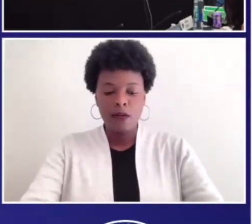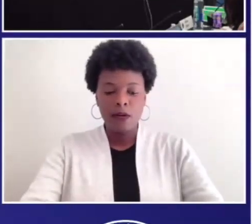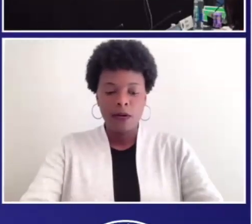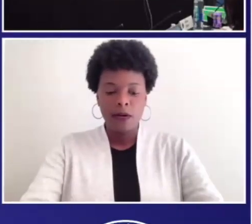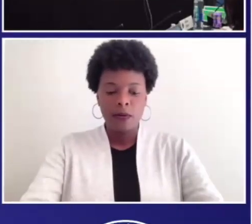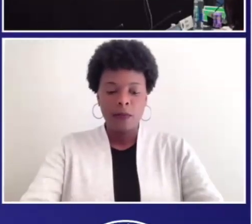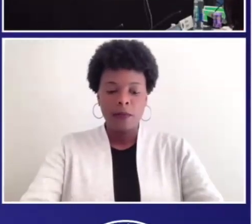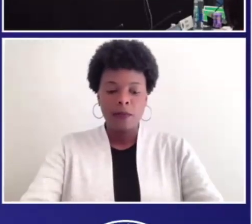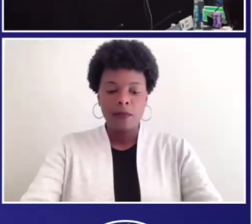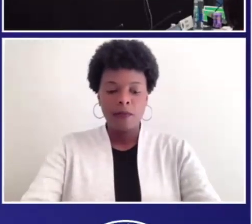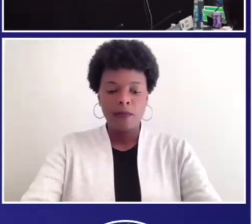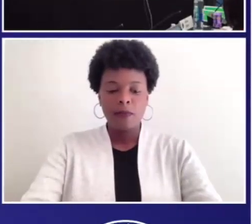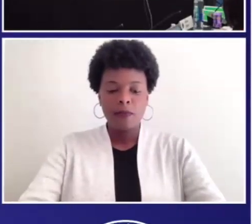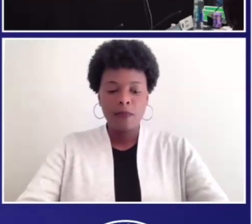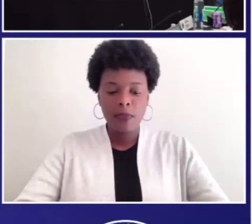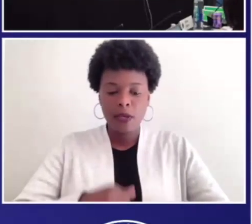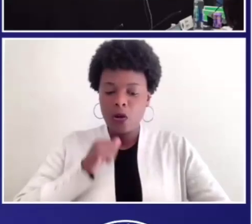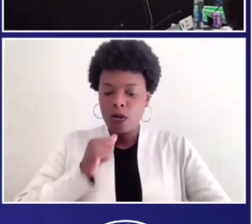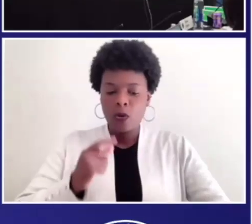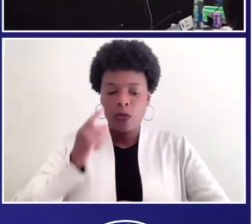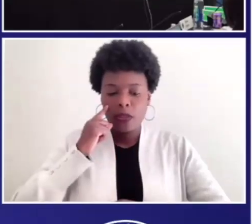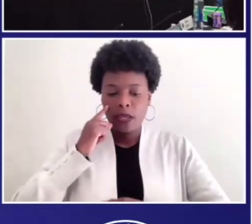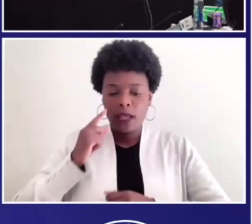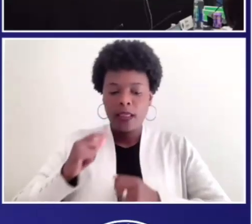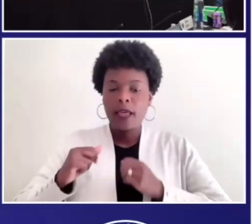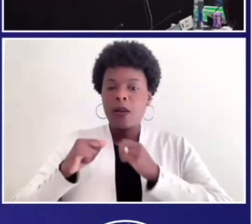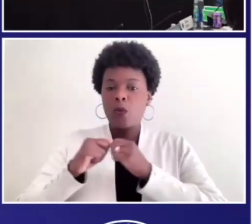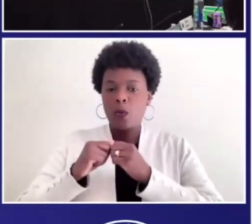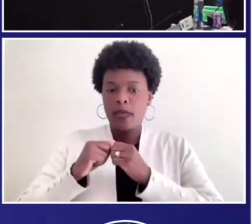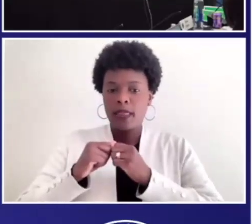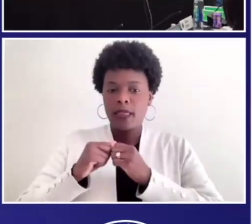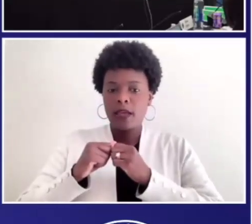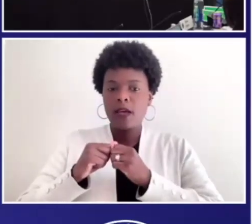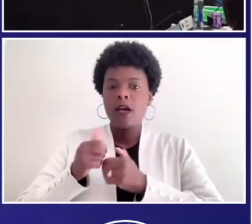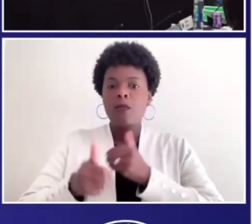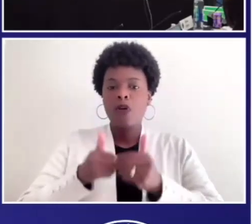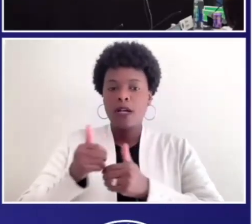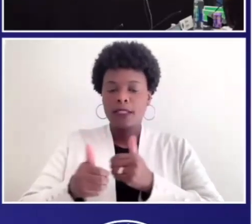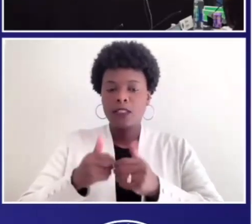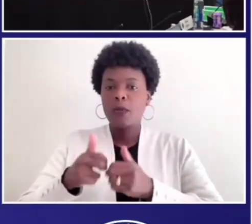there be an issue with processing, we would look at that and we would ask our operations team to take a look at that,